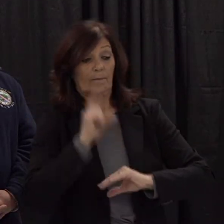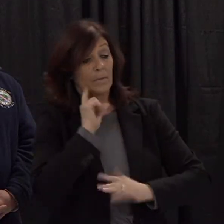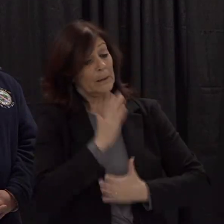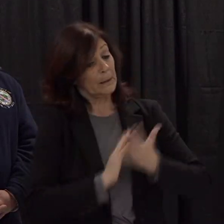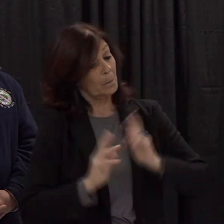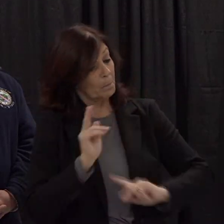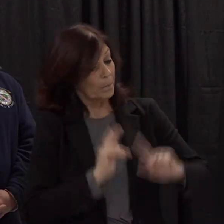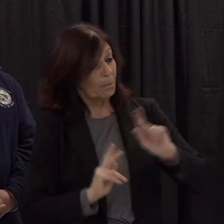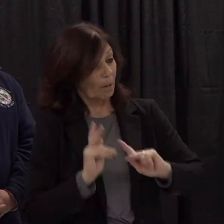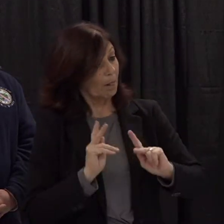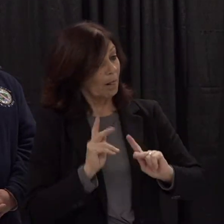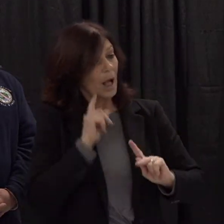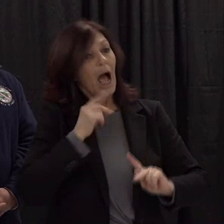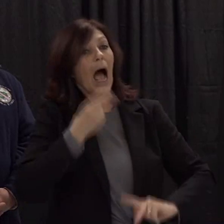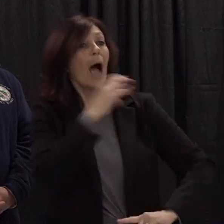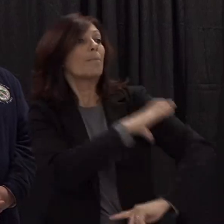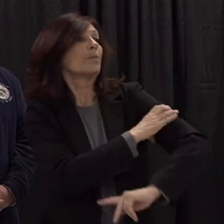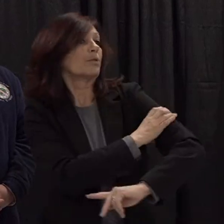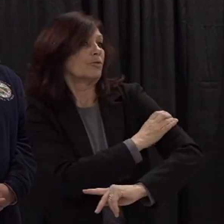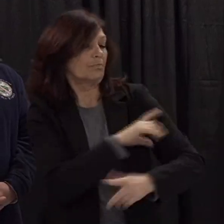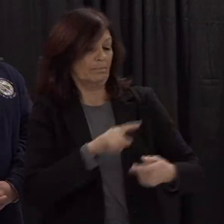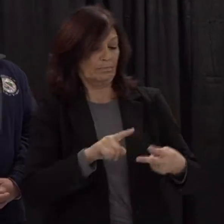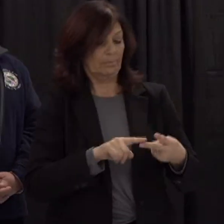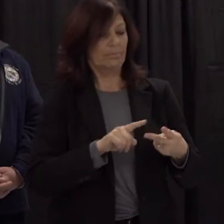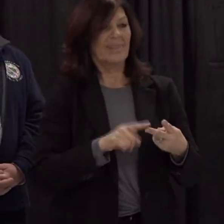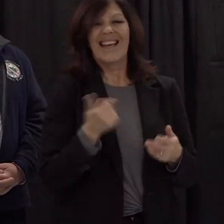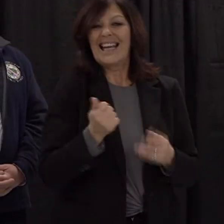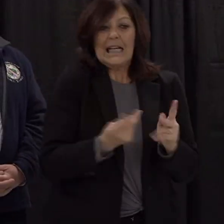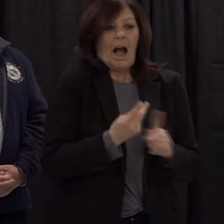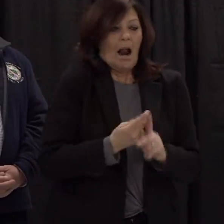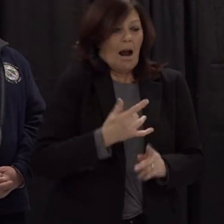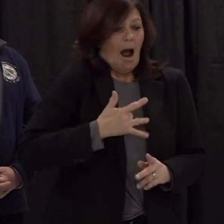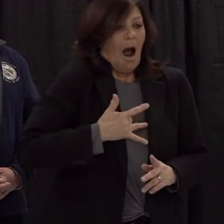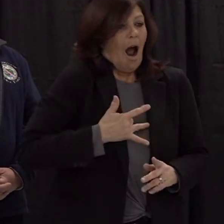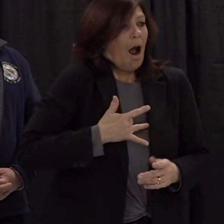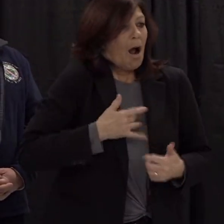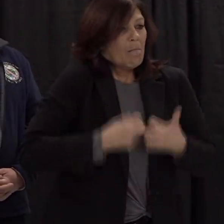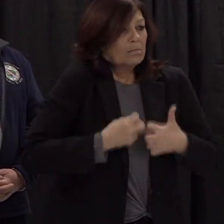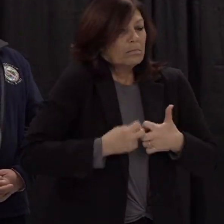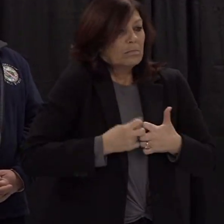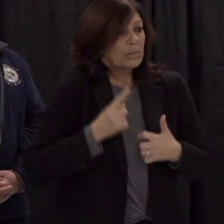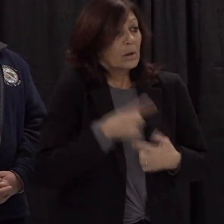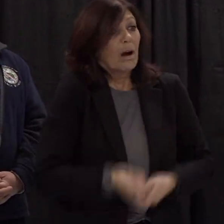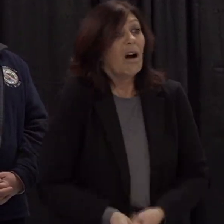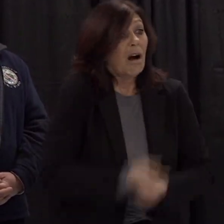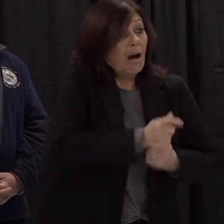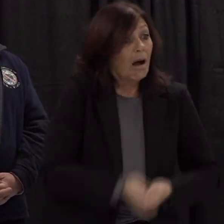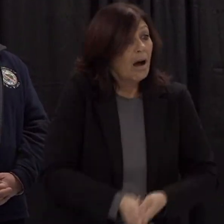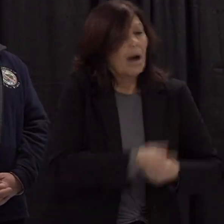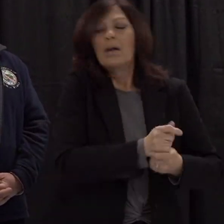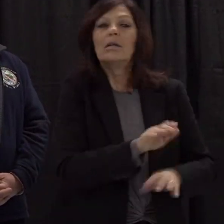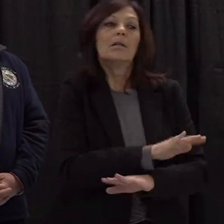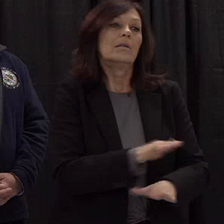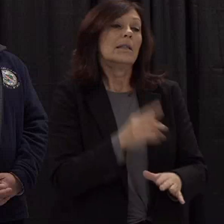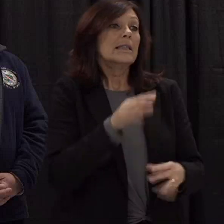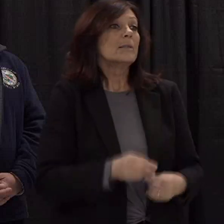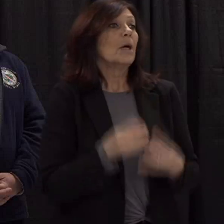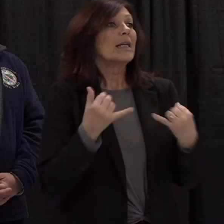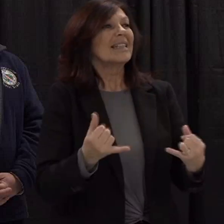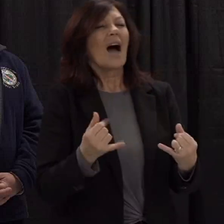people who have high blood pressure, people who have any type of cardiac history to go out and shovel the soul, especially right now when the show